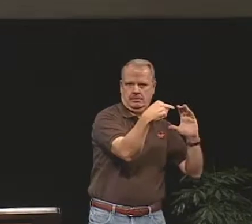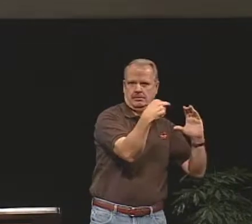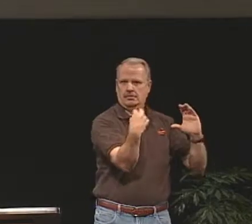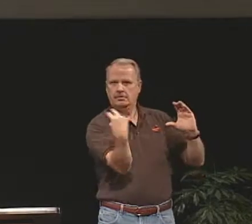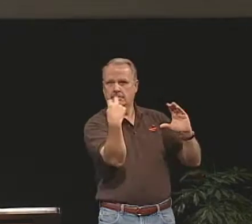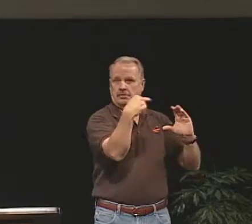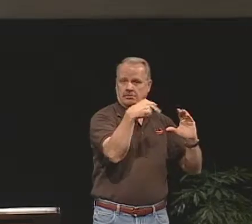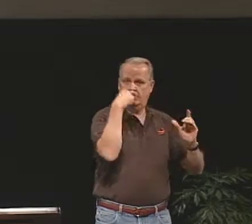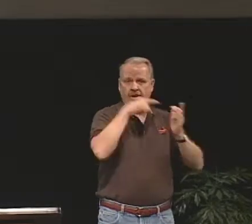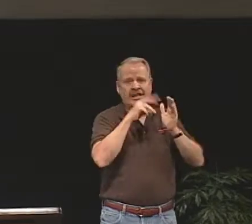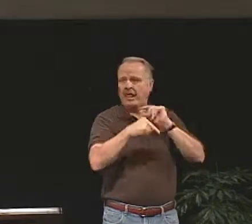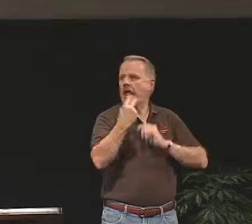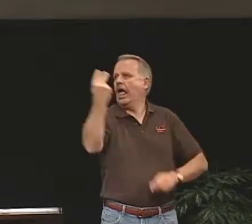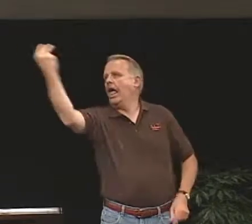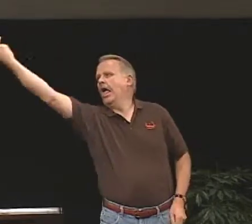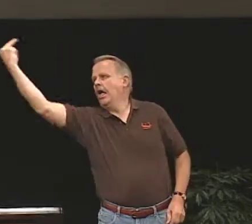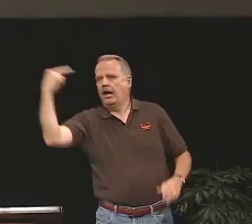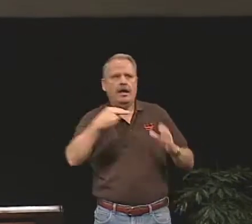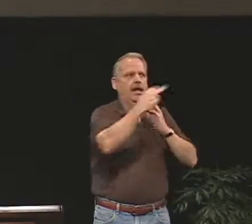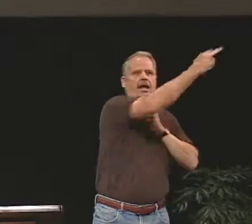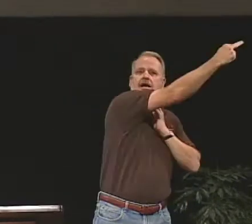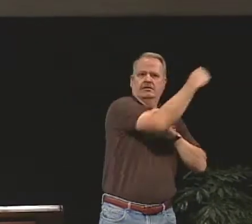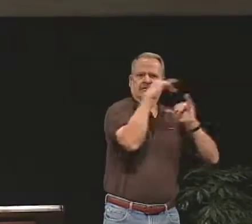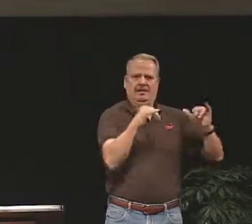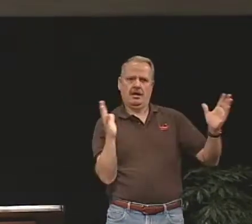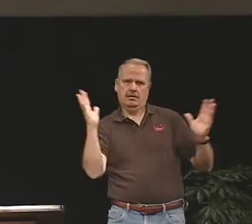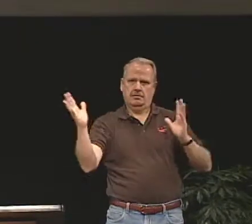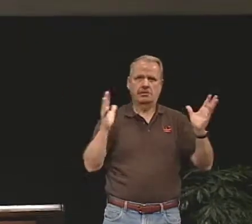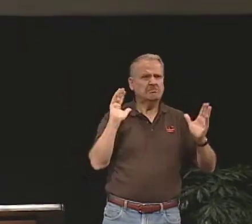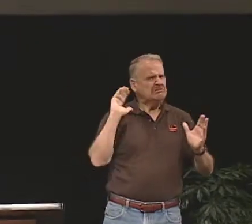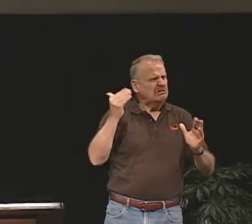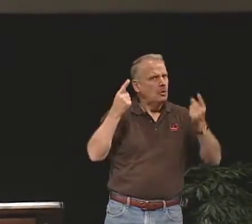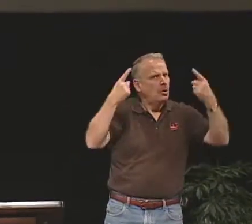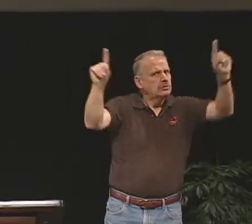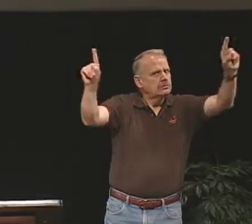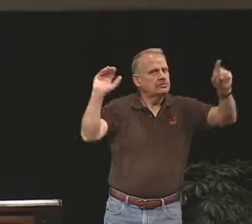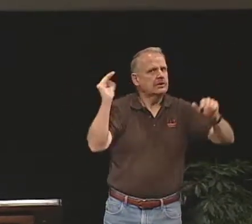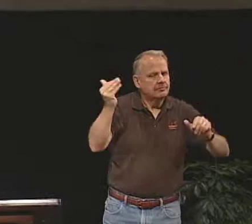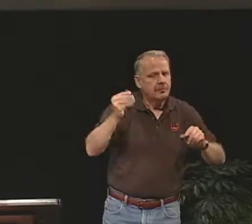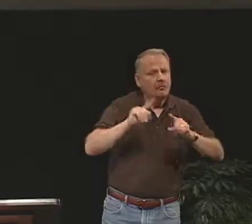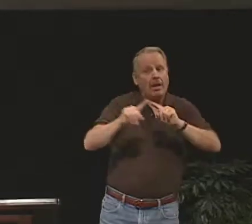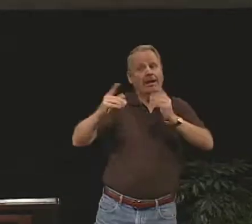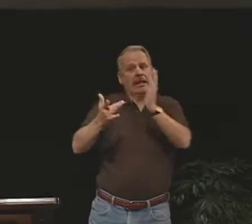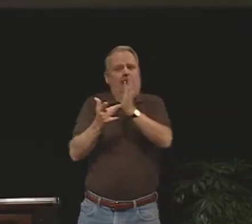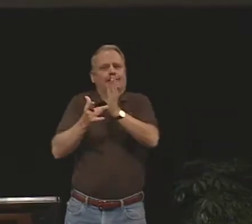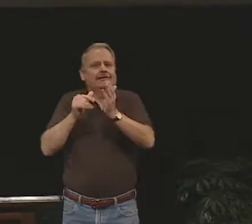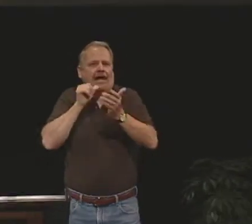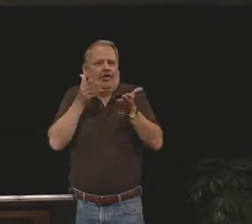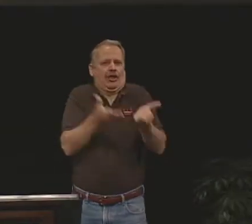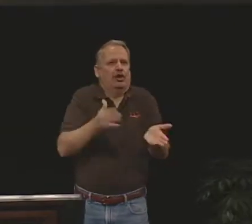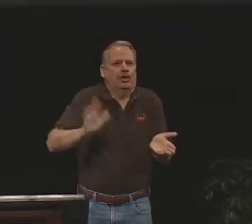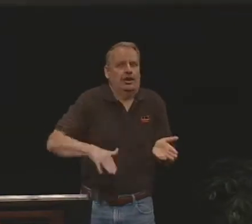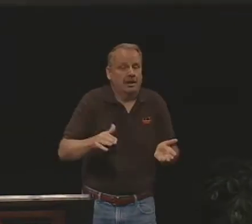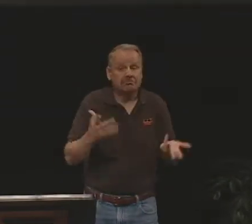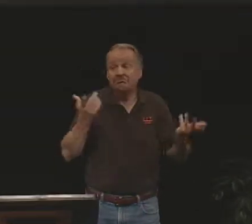where you maintain eye contact on this location. You don't have to choose to look at either the interpreter,